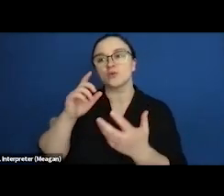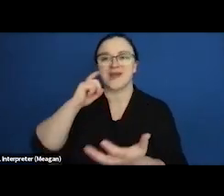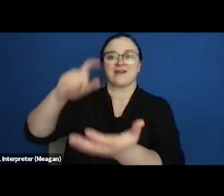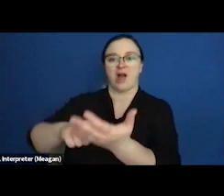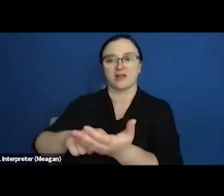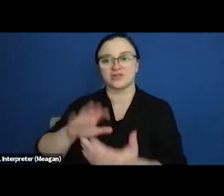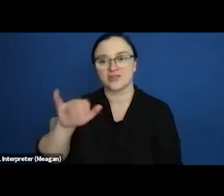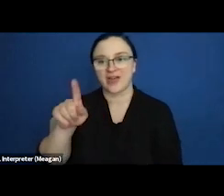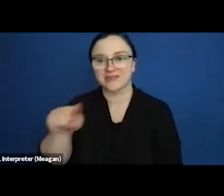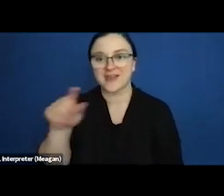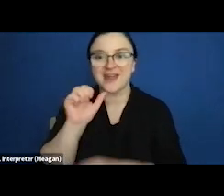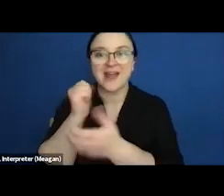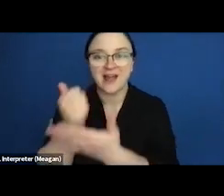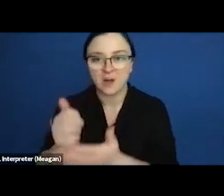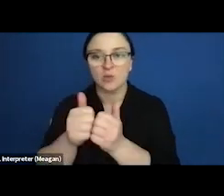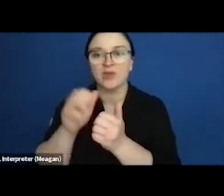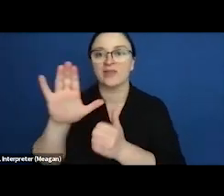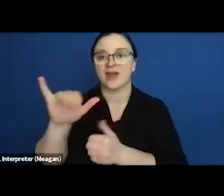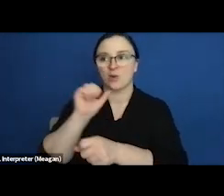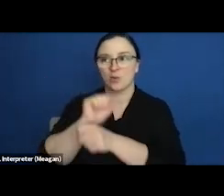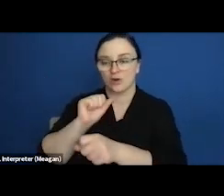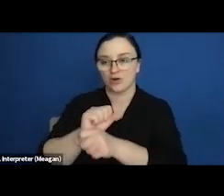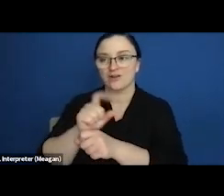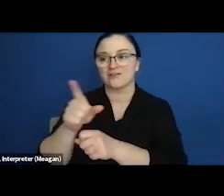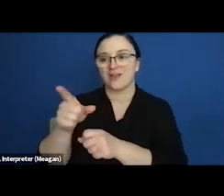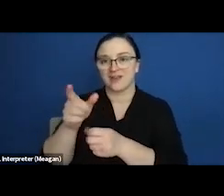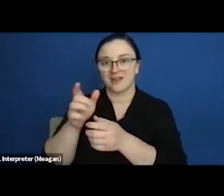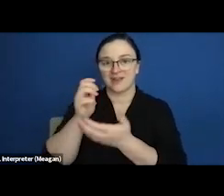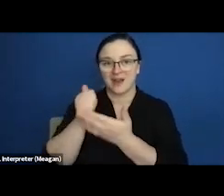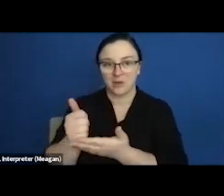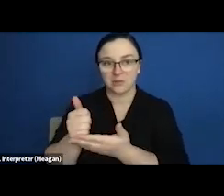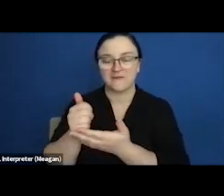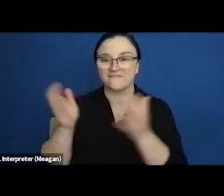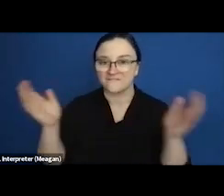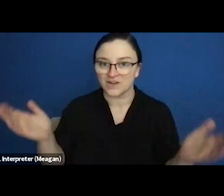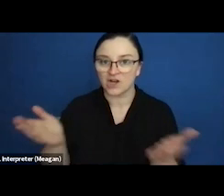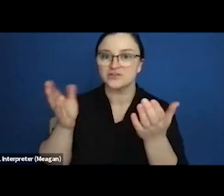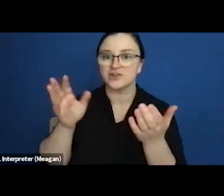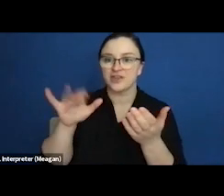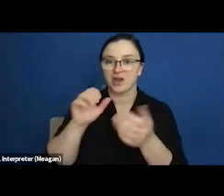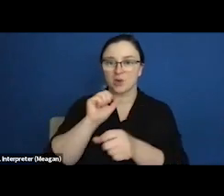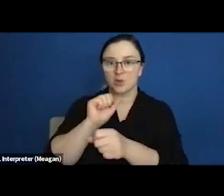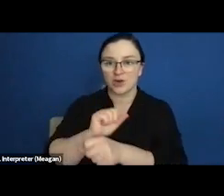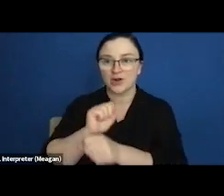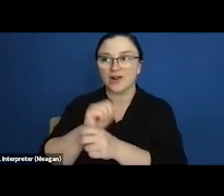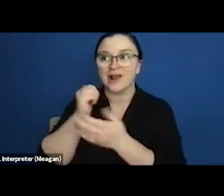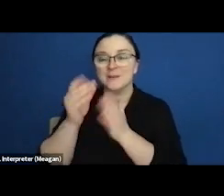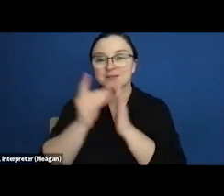They help with the work, they help foster the work, they help design the experiments if they want that acknowledgement.